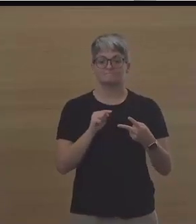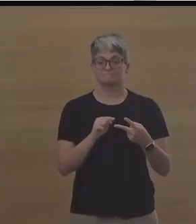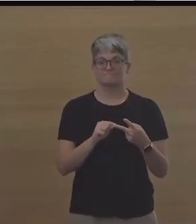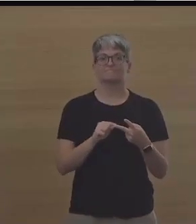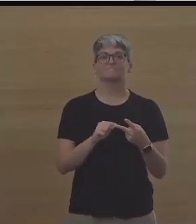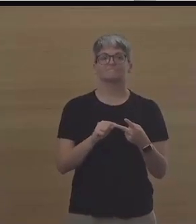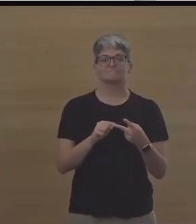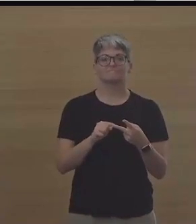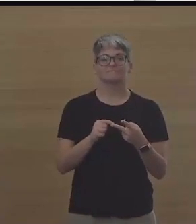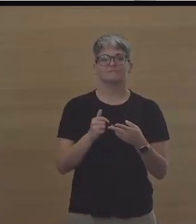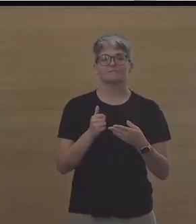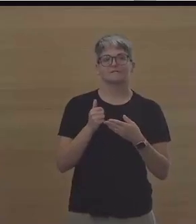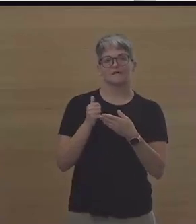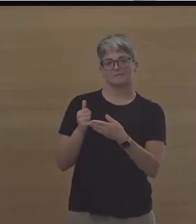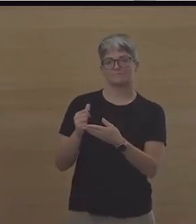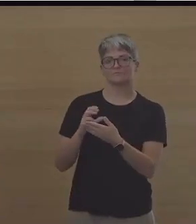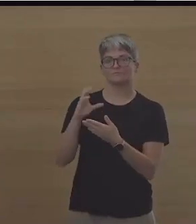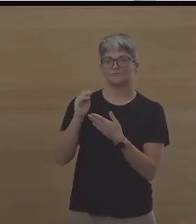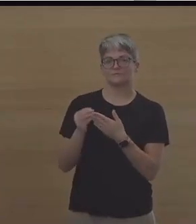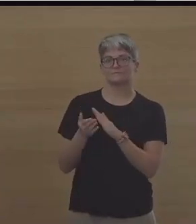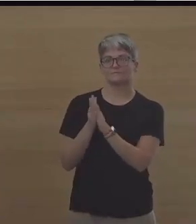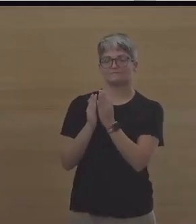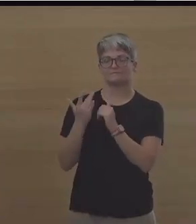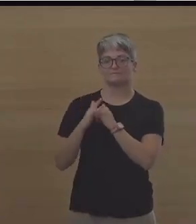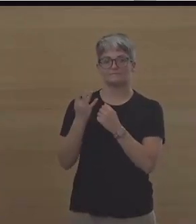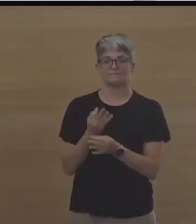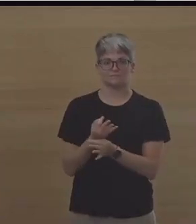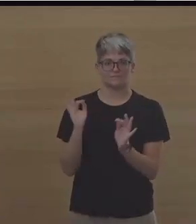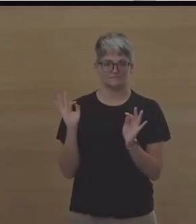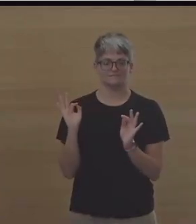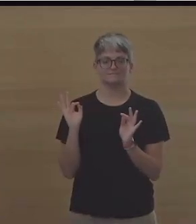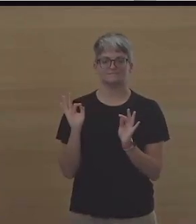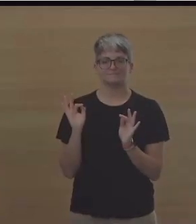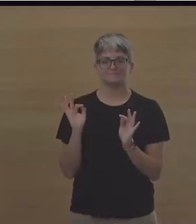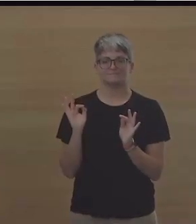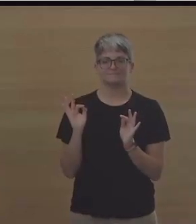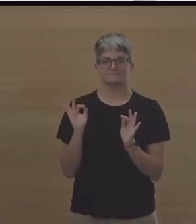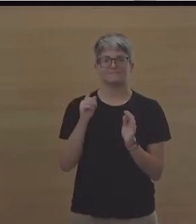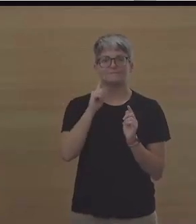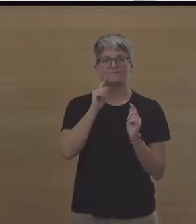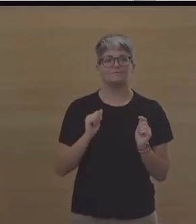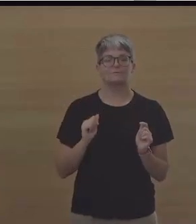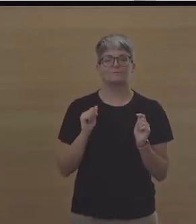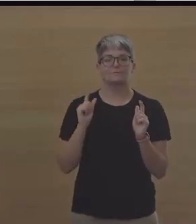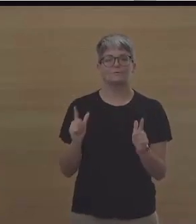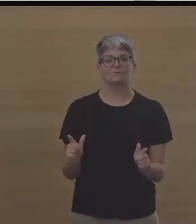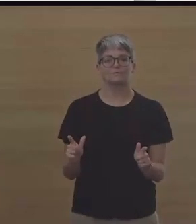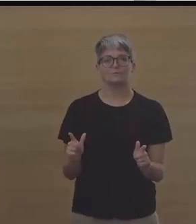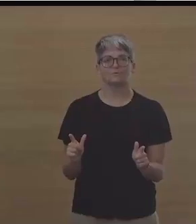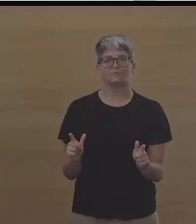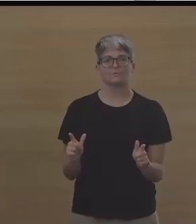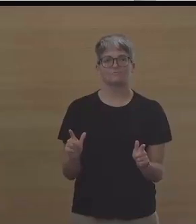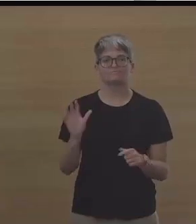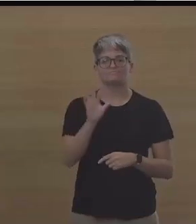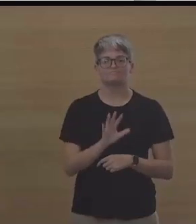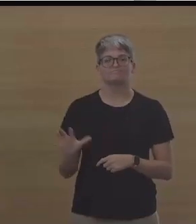available for free to all Massachusetts teachers,